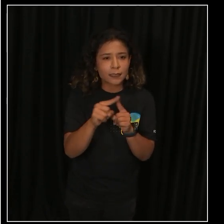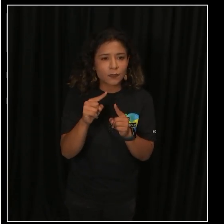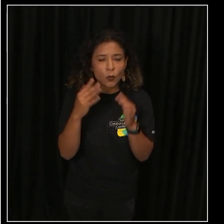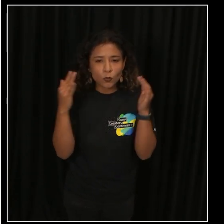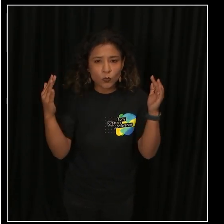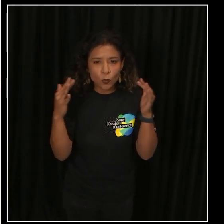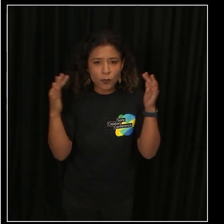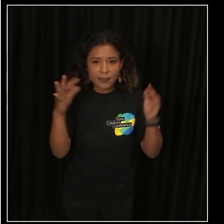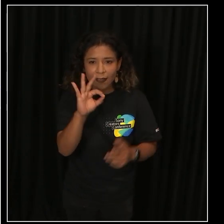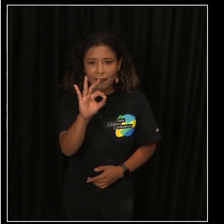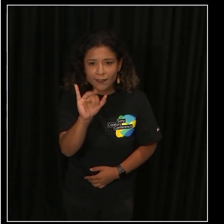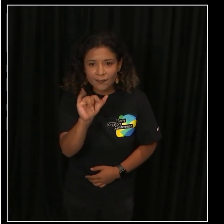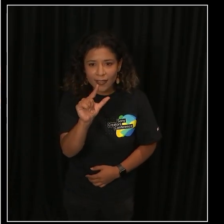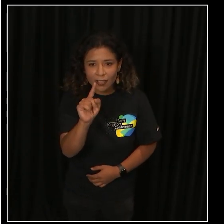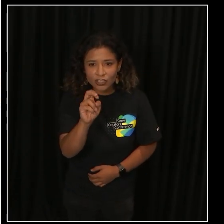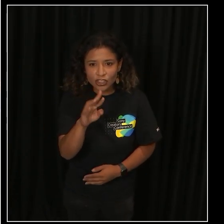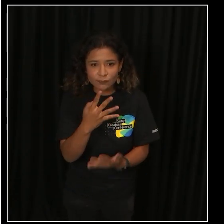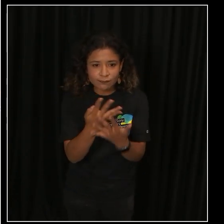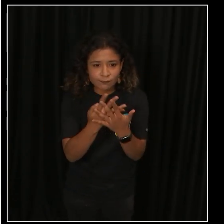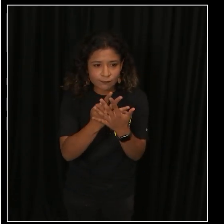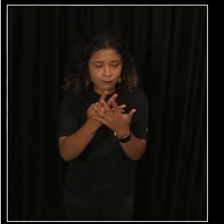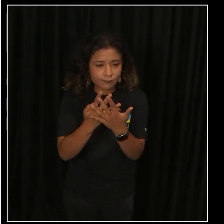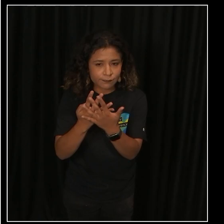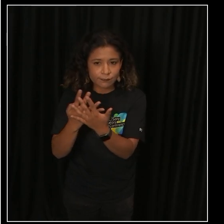The first one is a sample reusing a filter which is based on